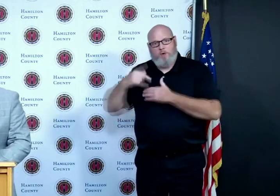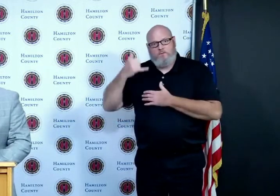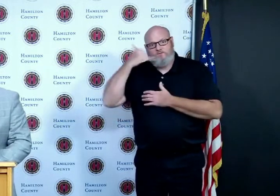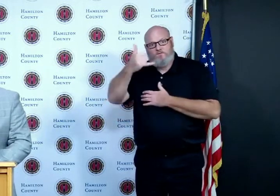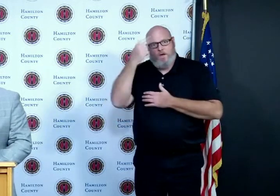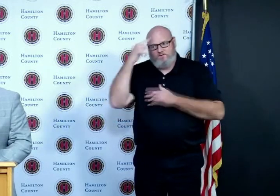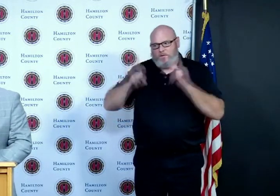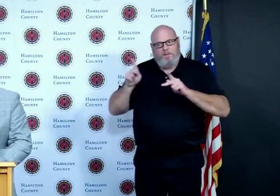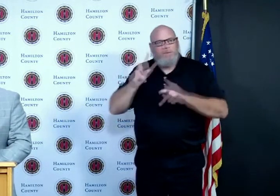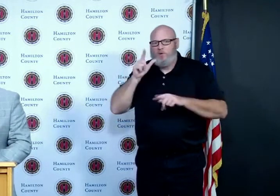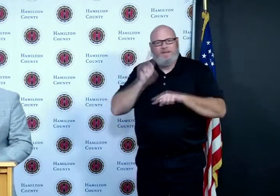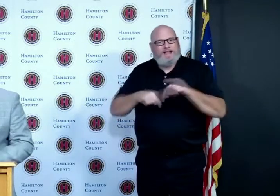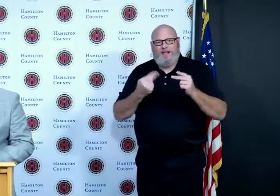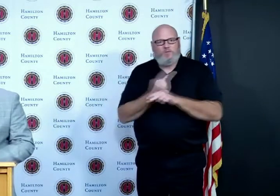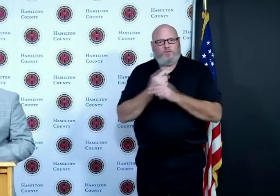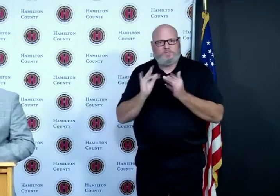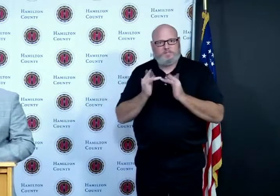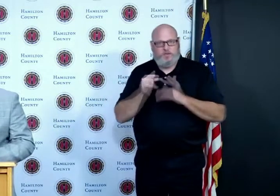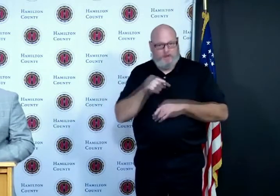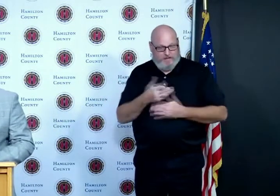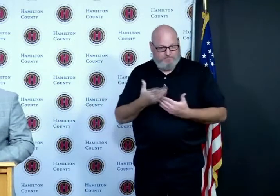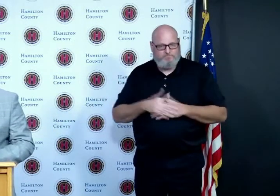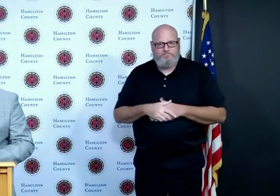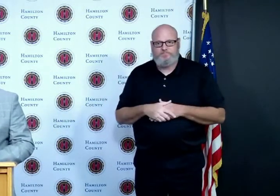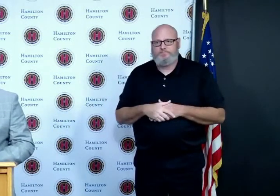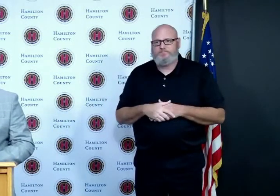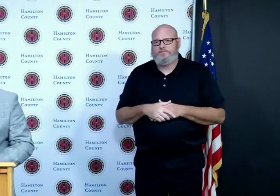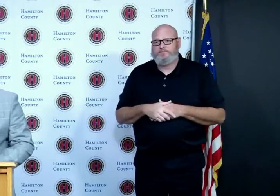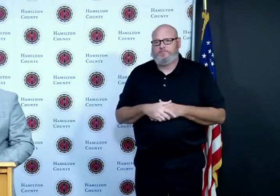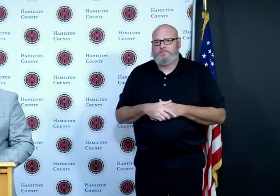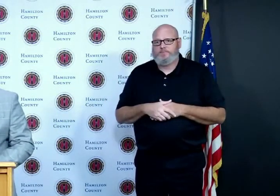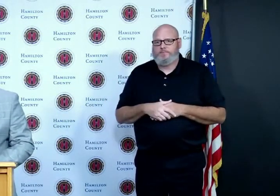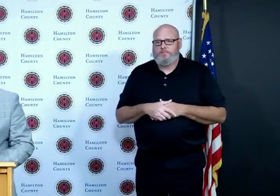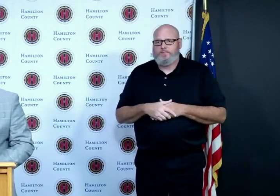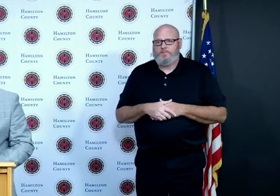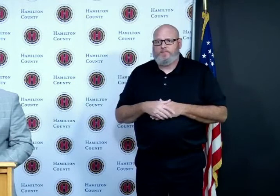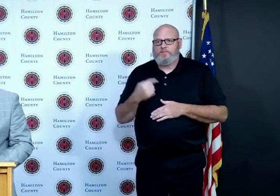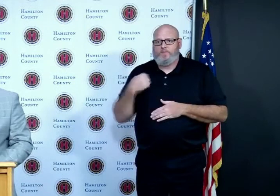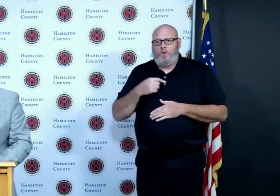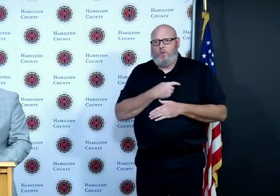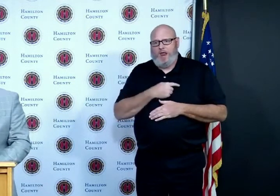now these three tools only help provide access to knowing which sites have vaccine and you're